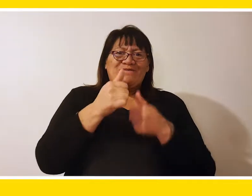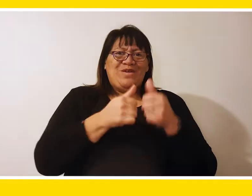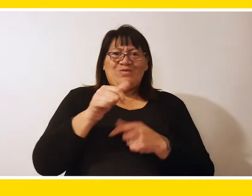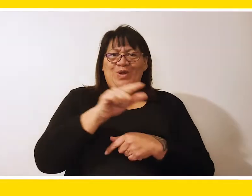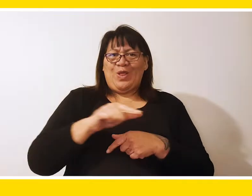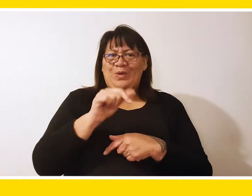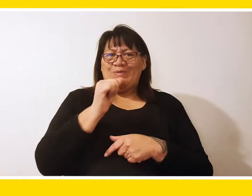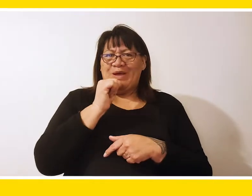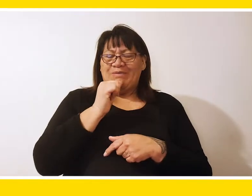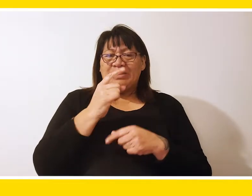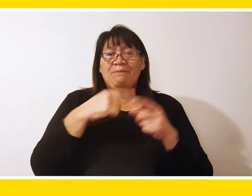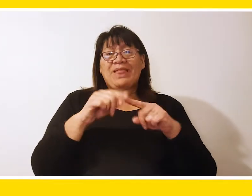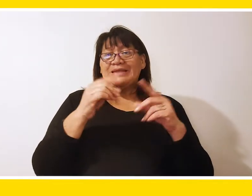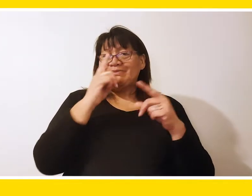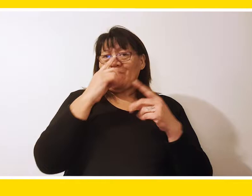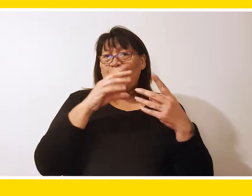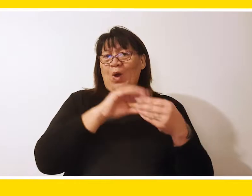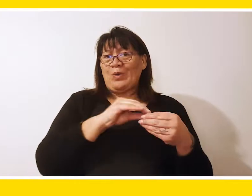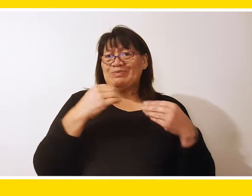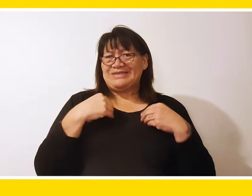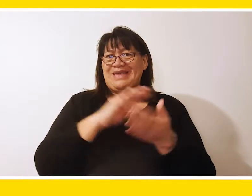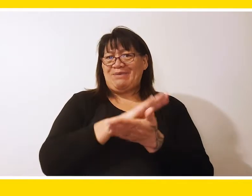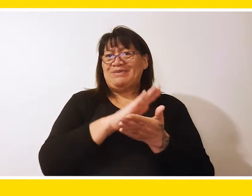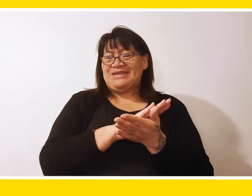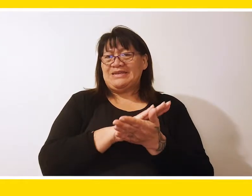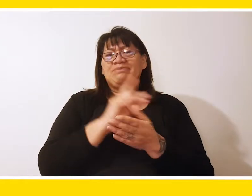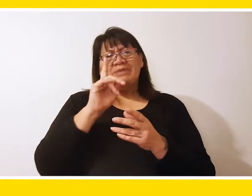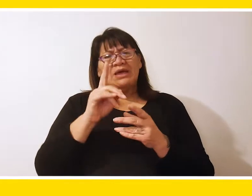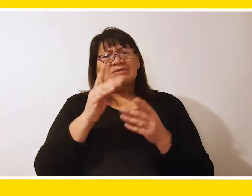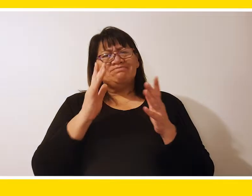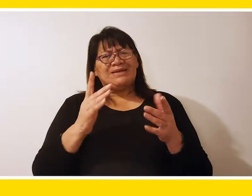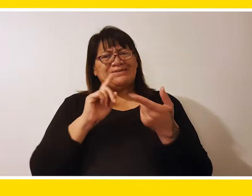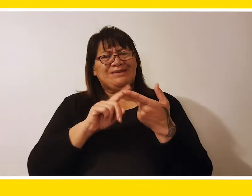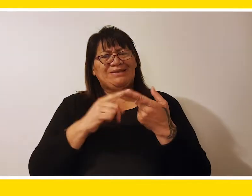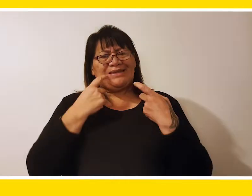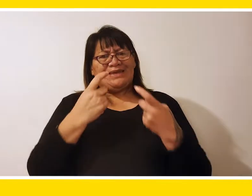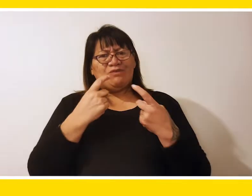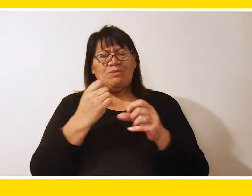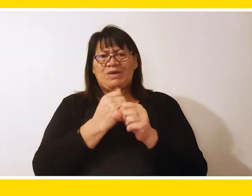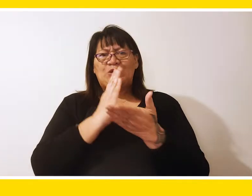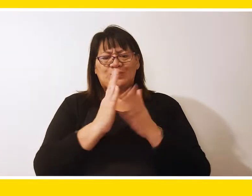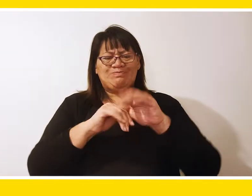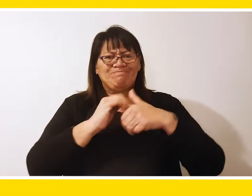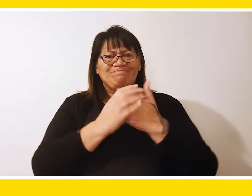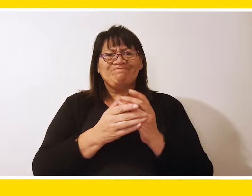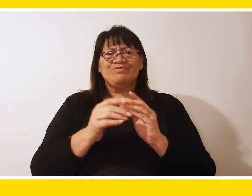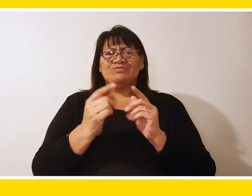their favourite local — as will the business owners. We still need to be really careful and to maintain good hygiene and distancing,